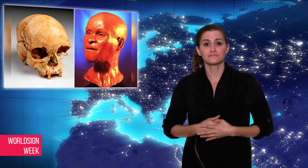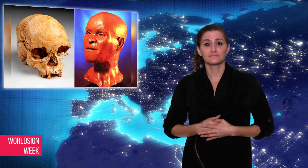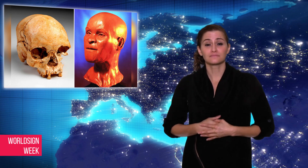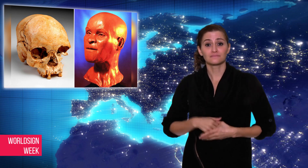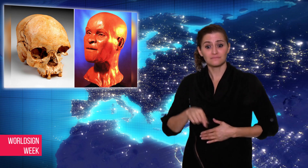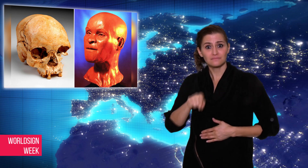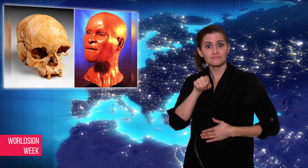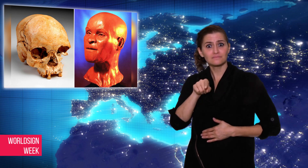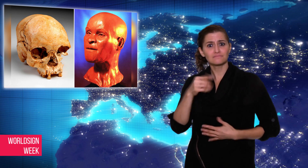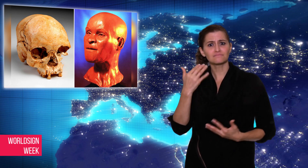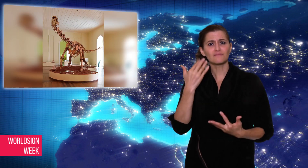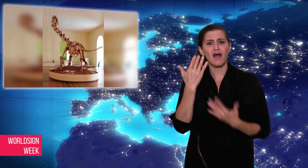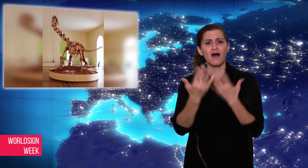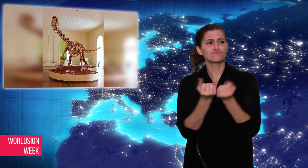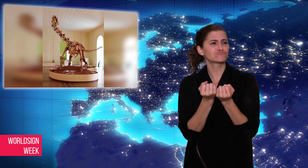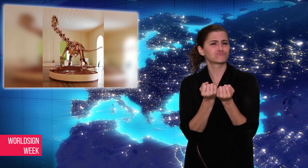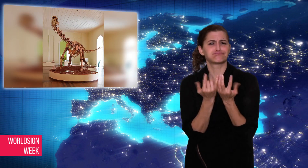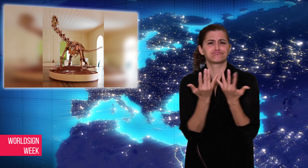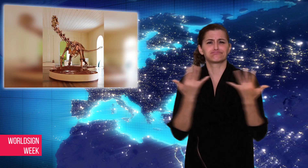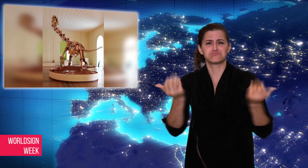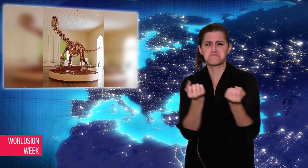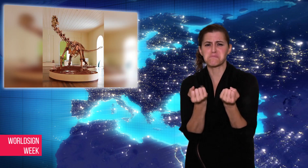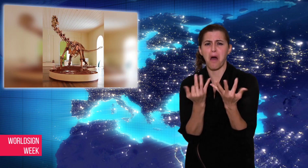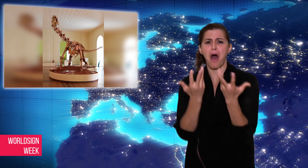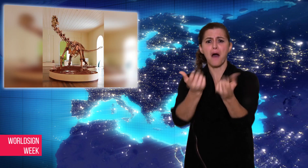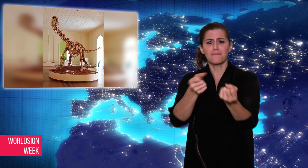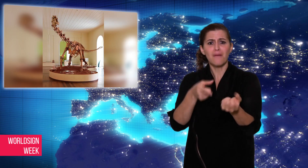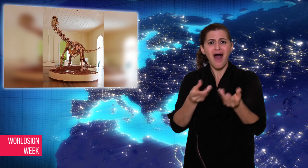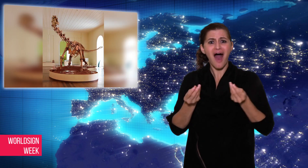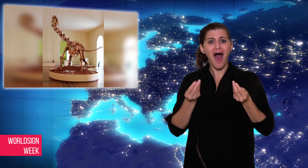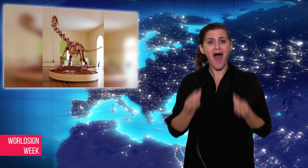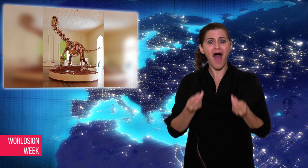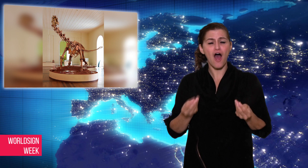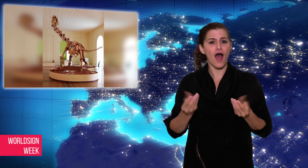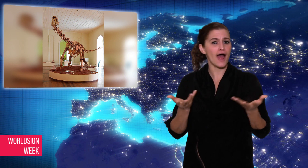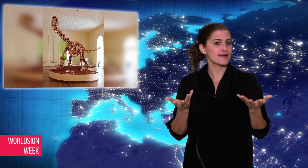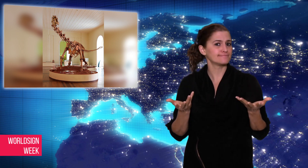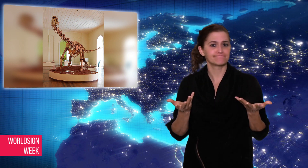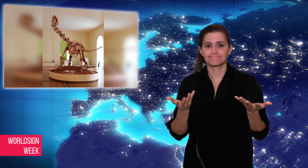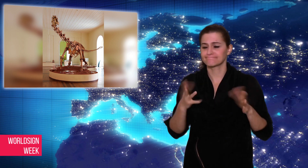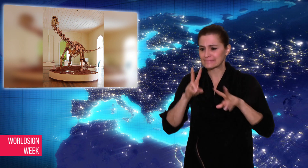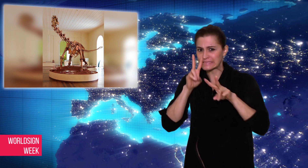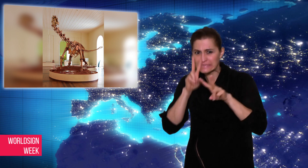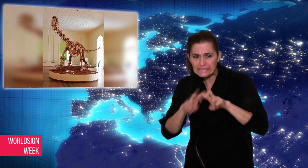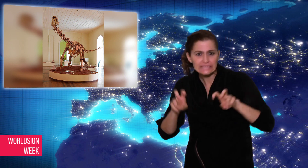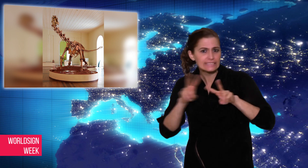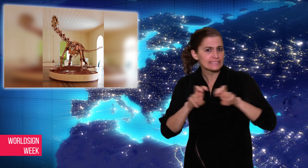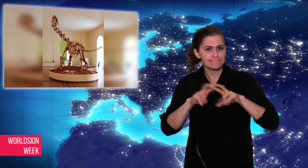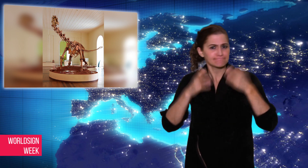historical collection.” The cause of